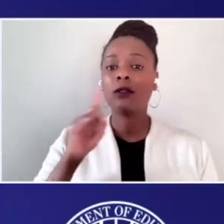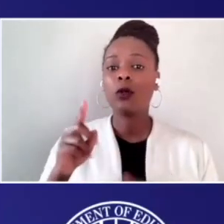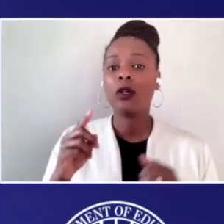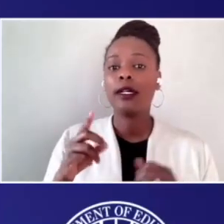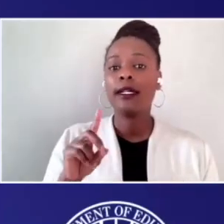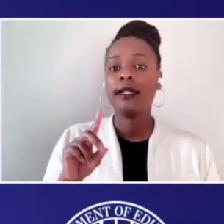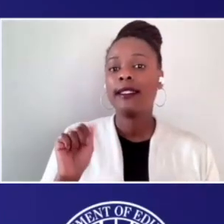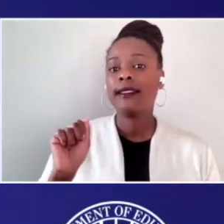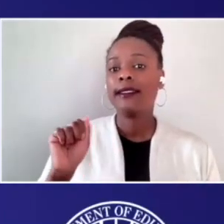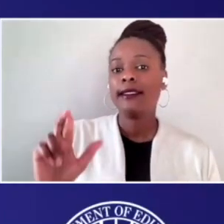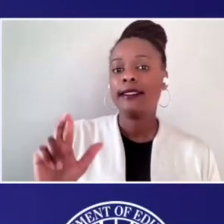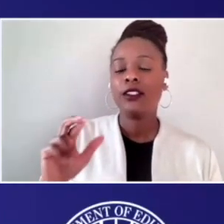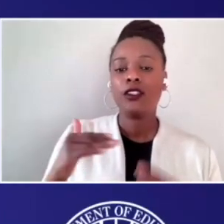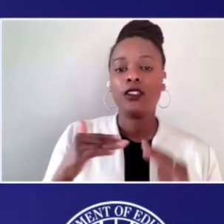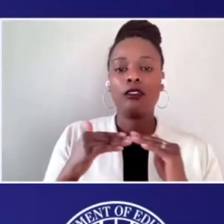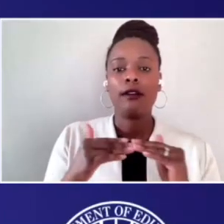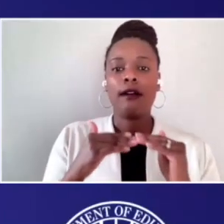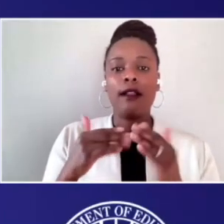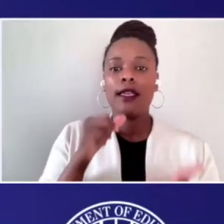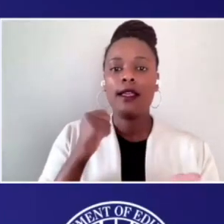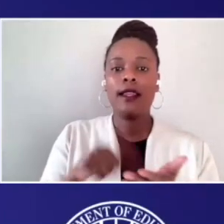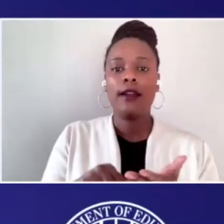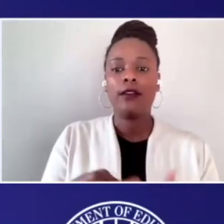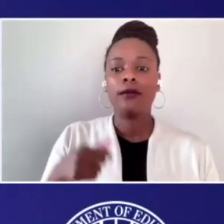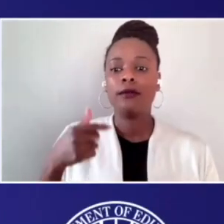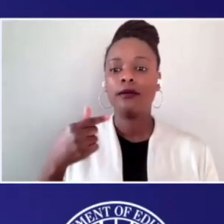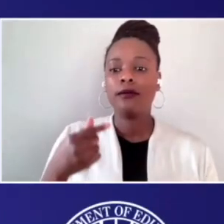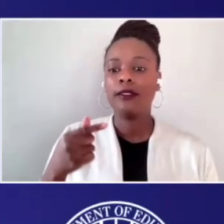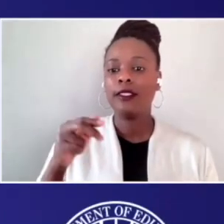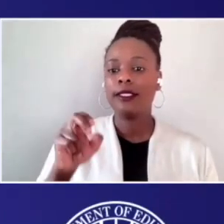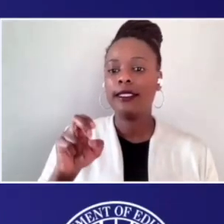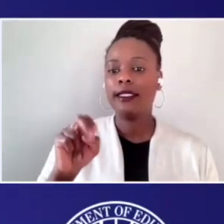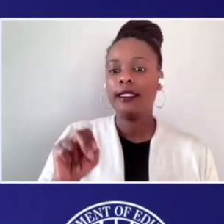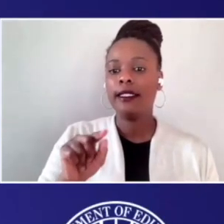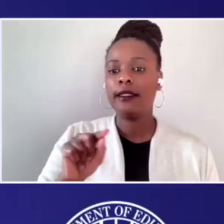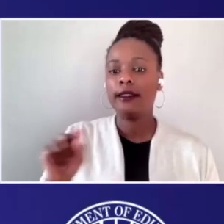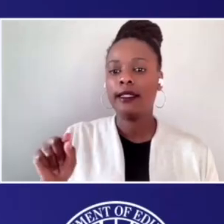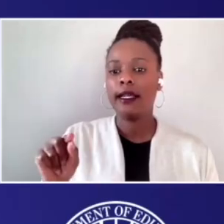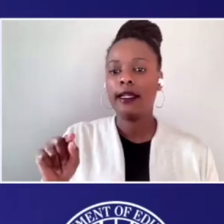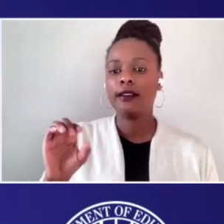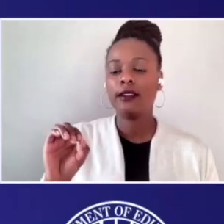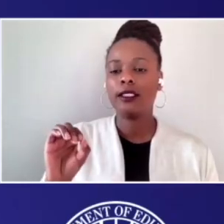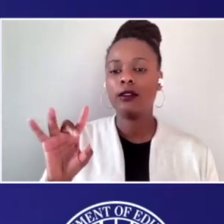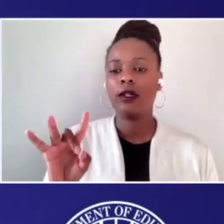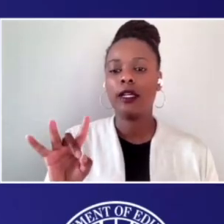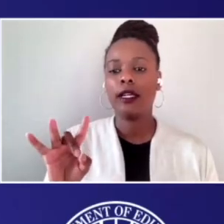referenced. It's GEN-08-04.